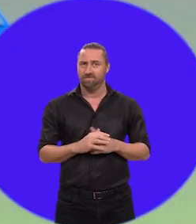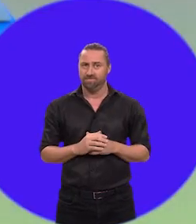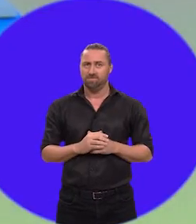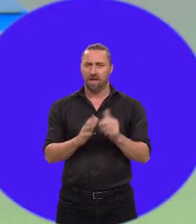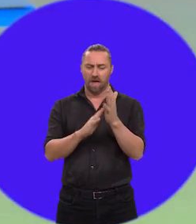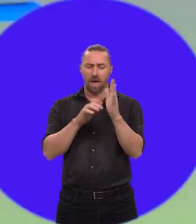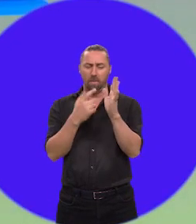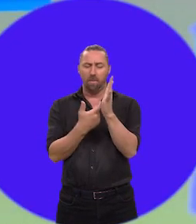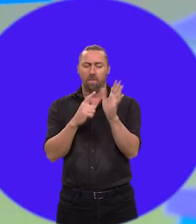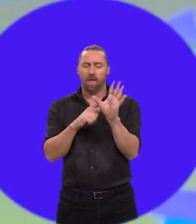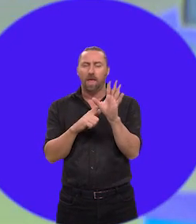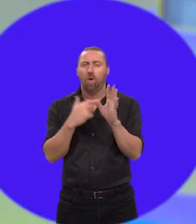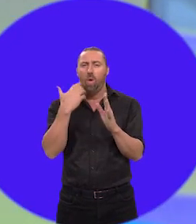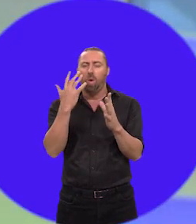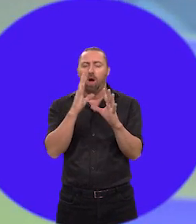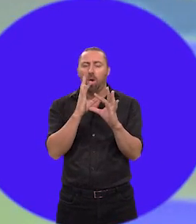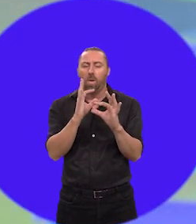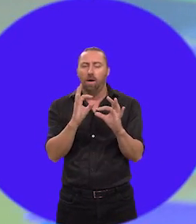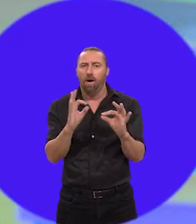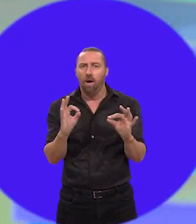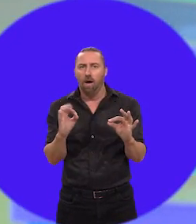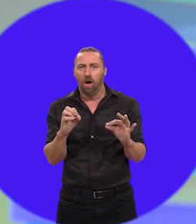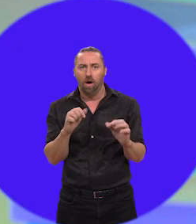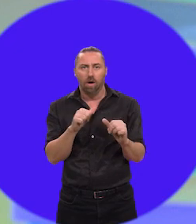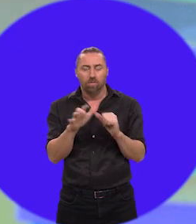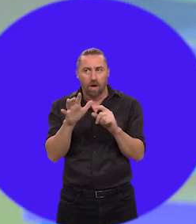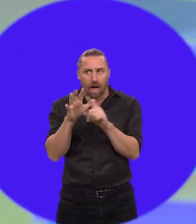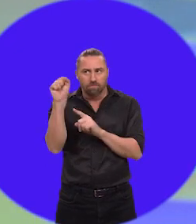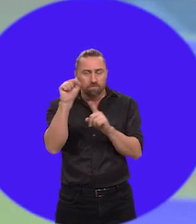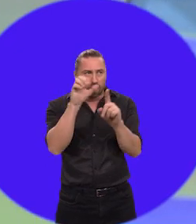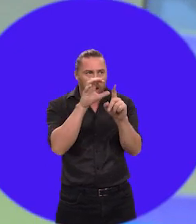Because Mary was quiet, she heard things nobody else heard.